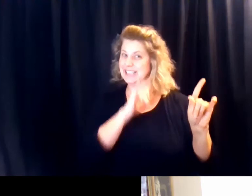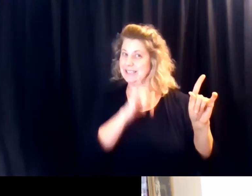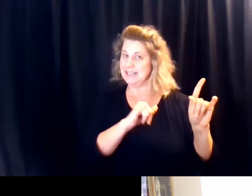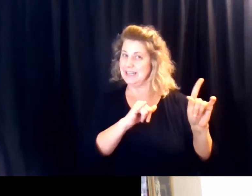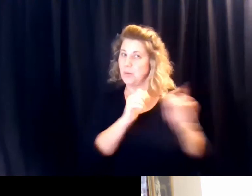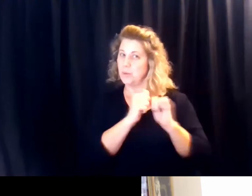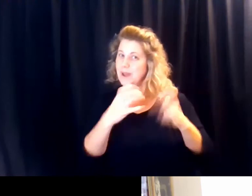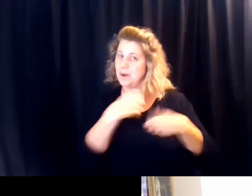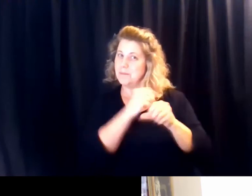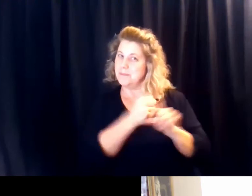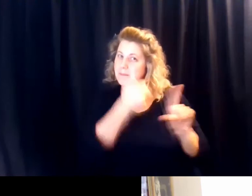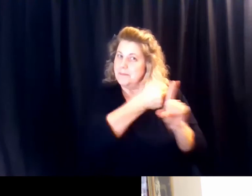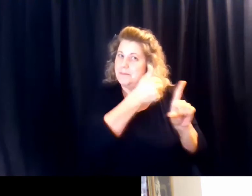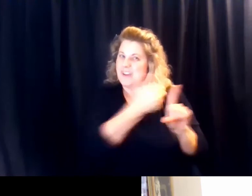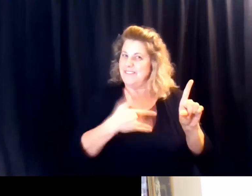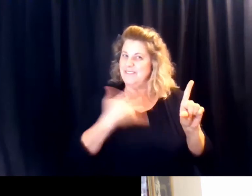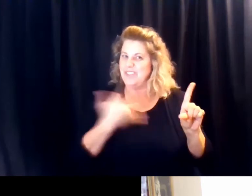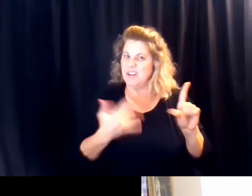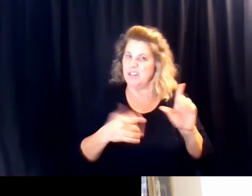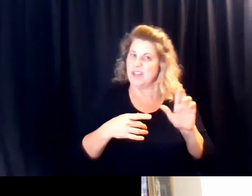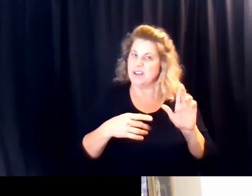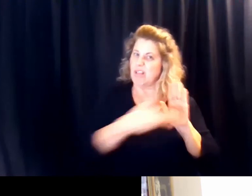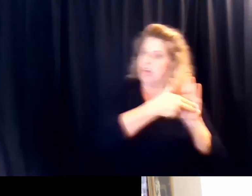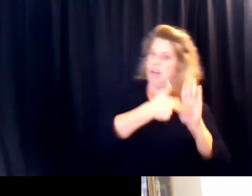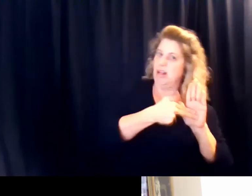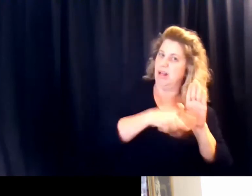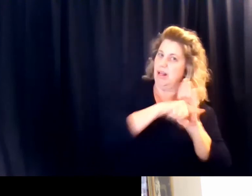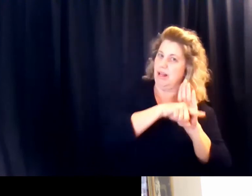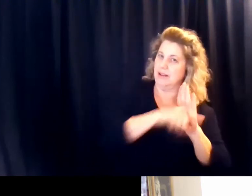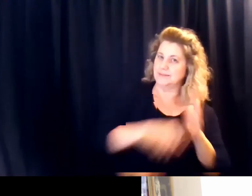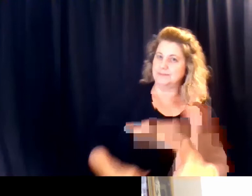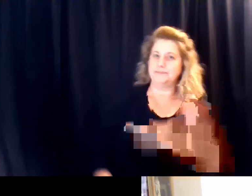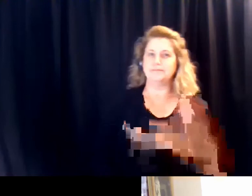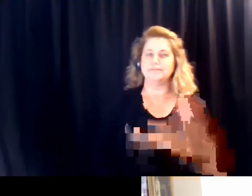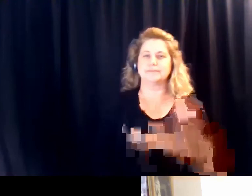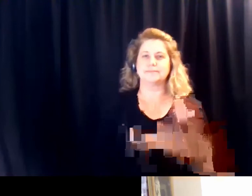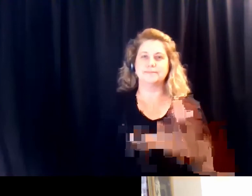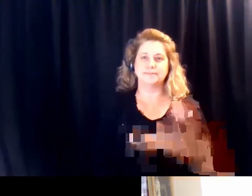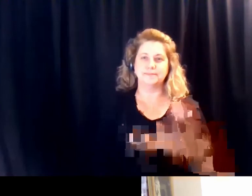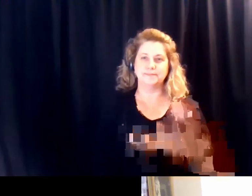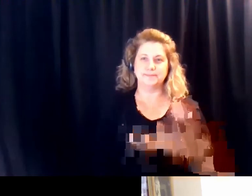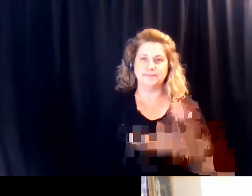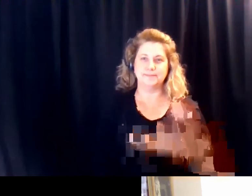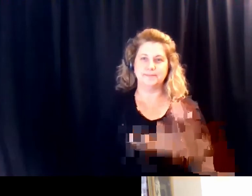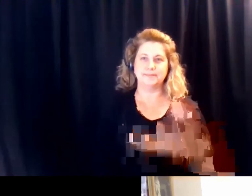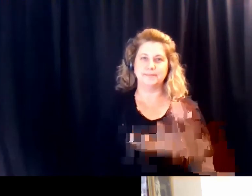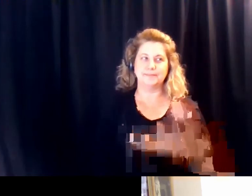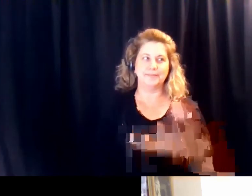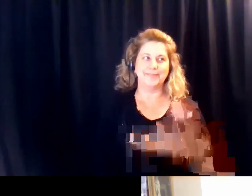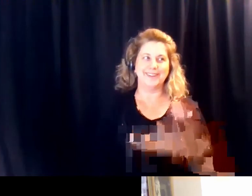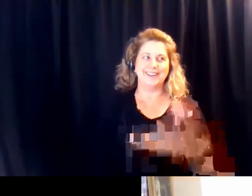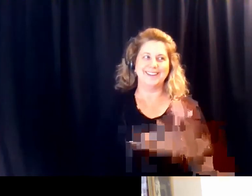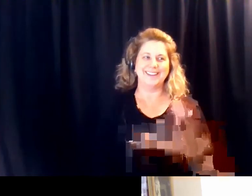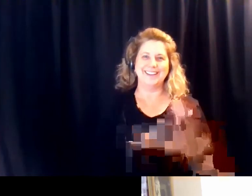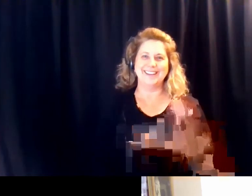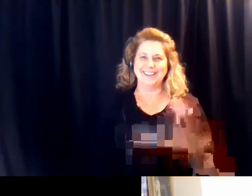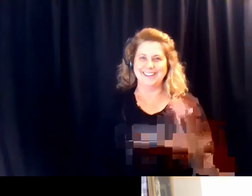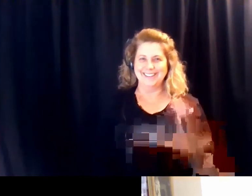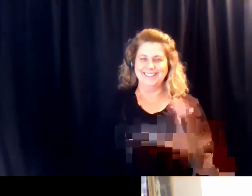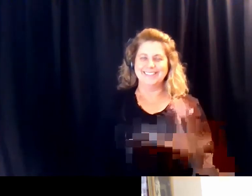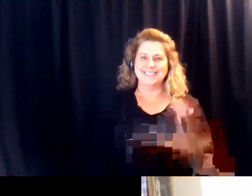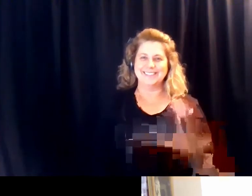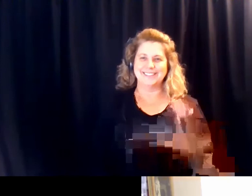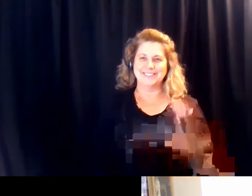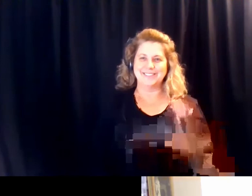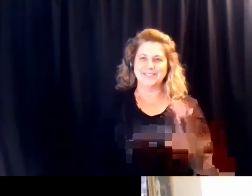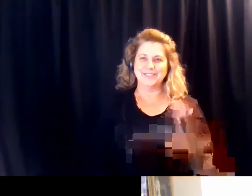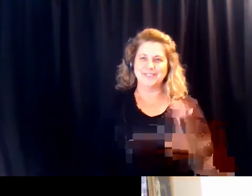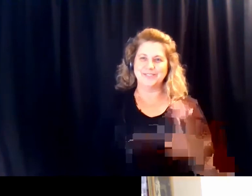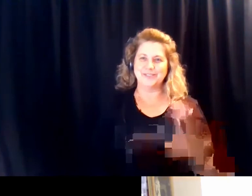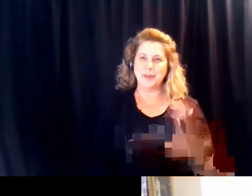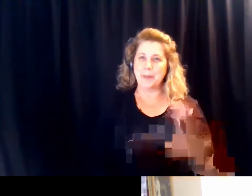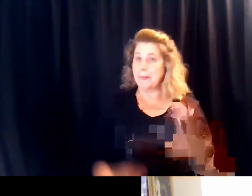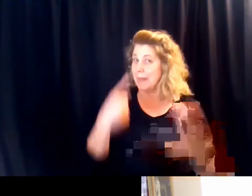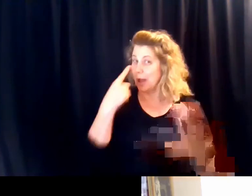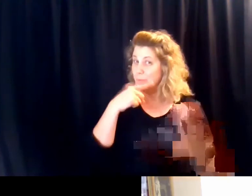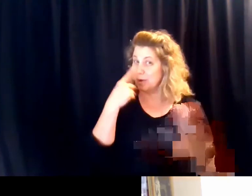Judith Heumann: These are things that we have to be critically concerned about. We need to be, but we need to be working on campaigns for our state senators US state senators or US Senators, as well as